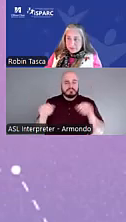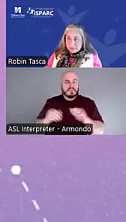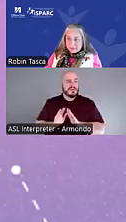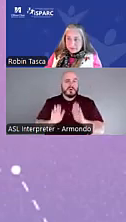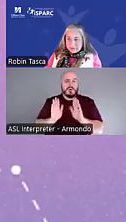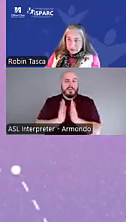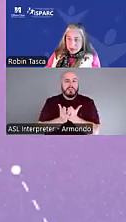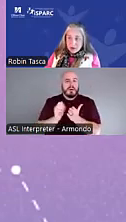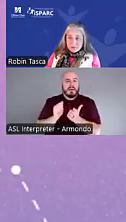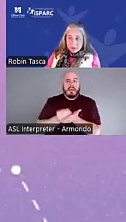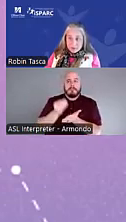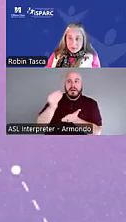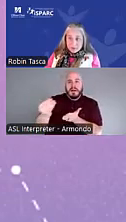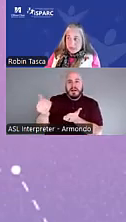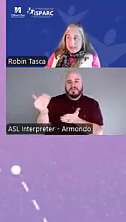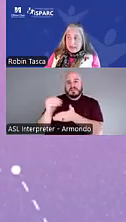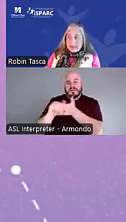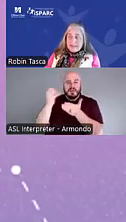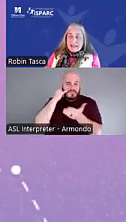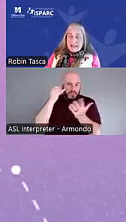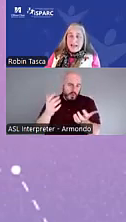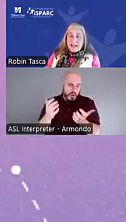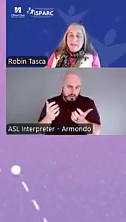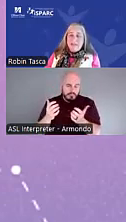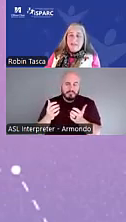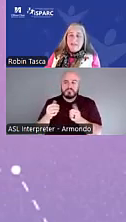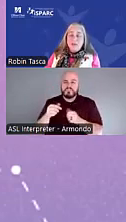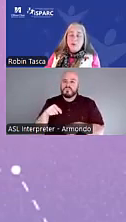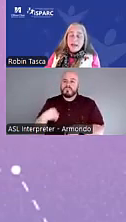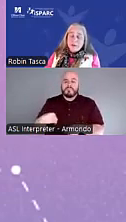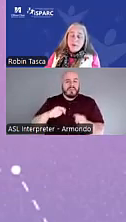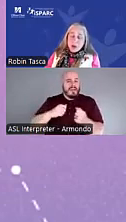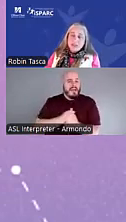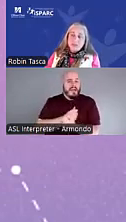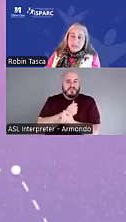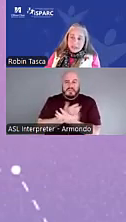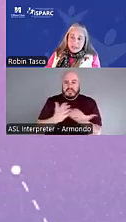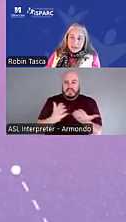for $15 from her website. And it has every single thing you could ever possibly